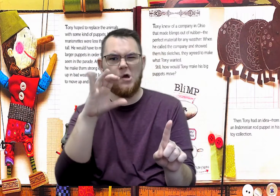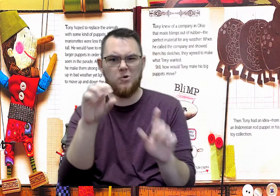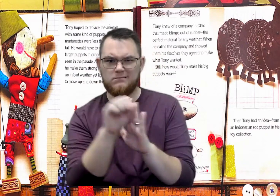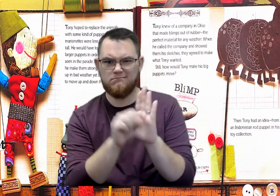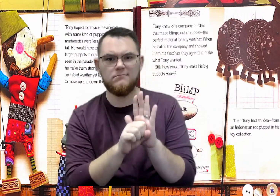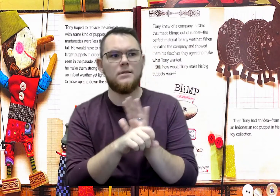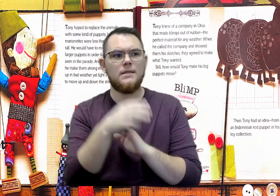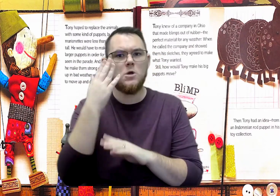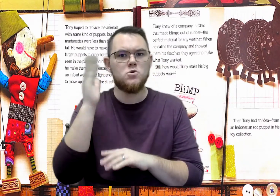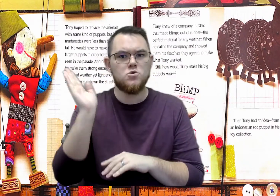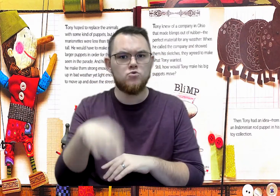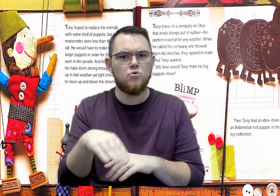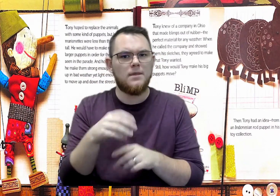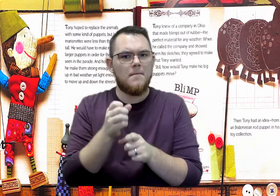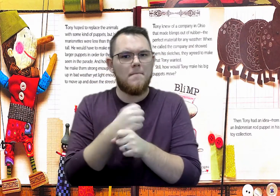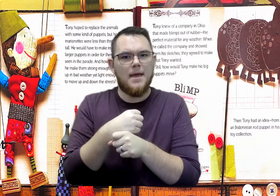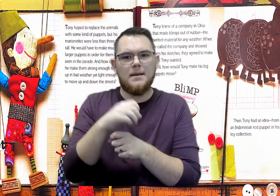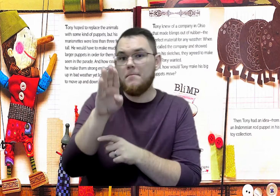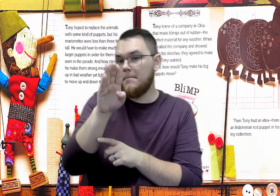any weather.